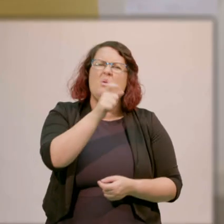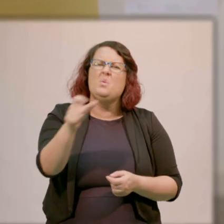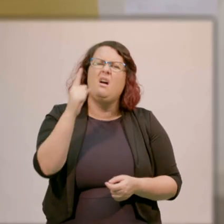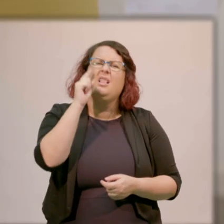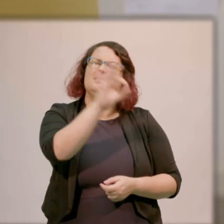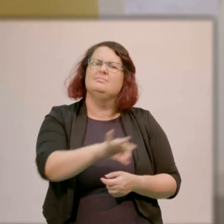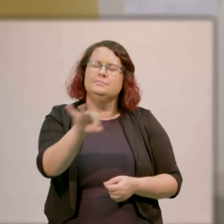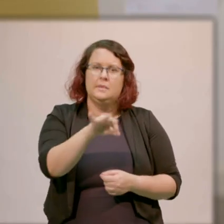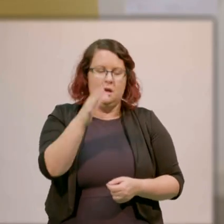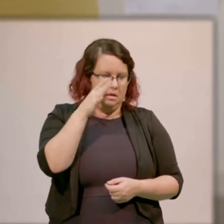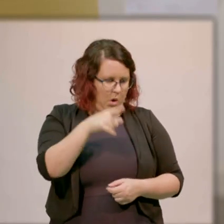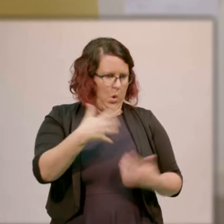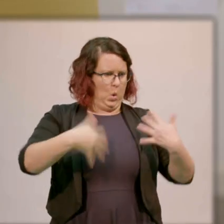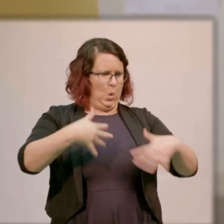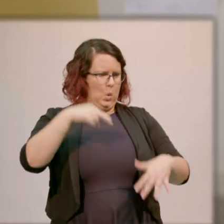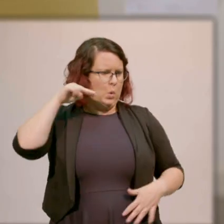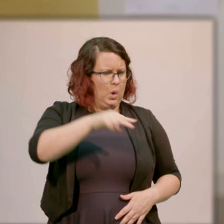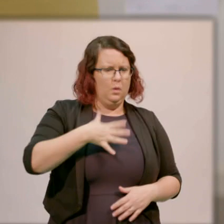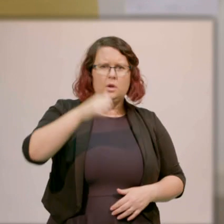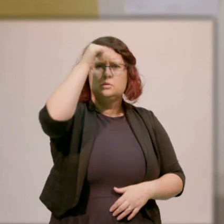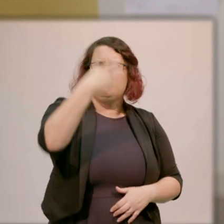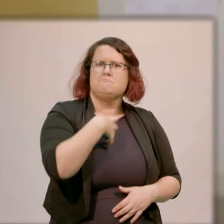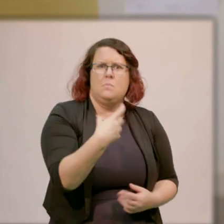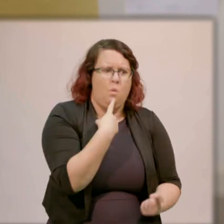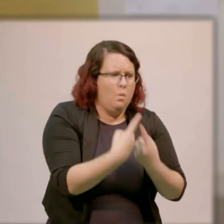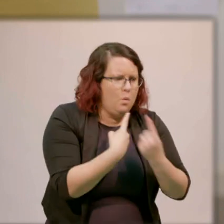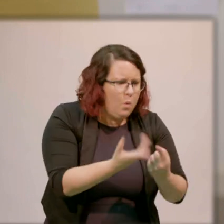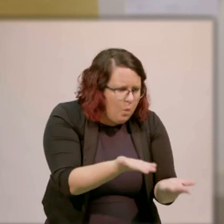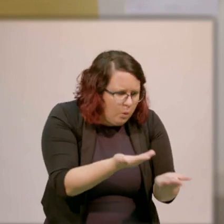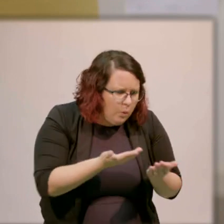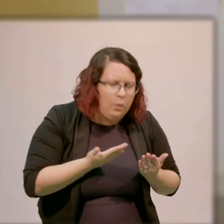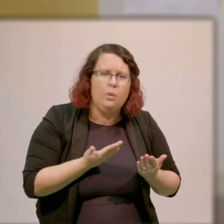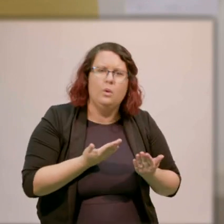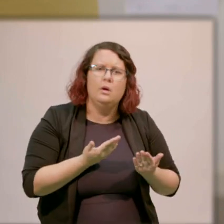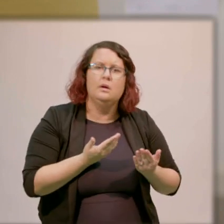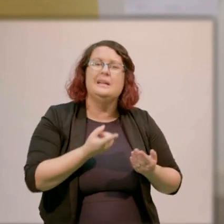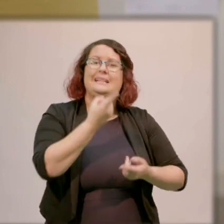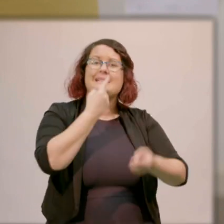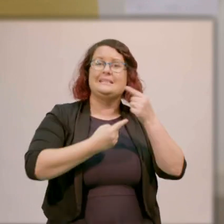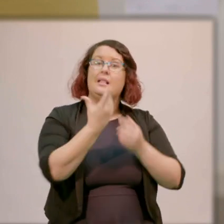Images can also tell part of the story, and get a message across to the reader.